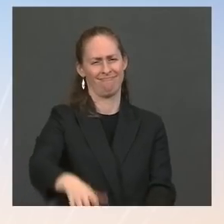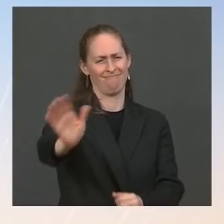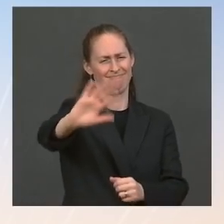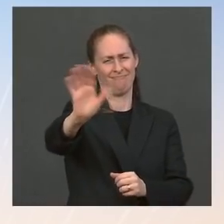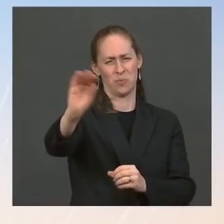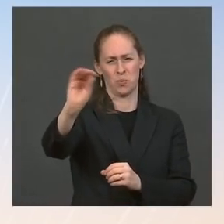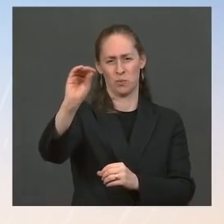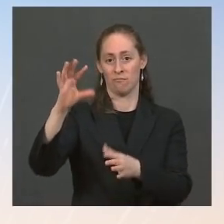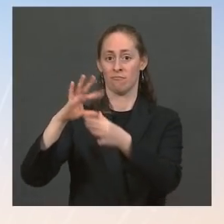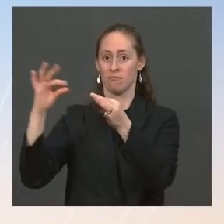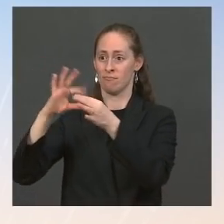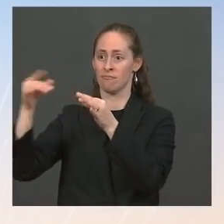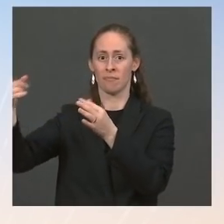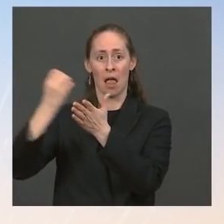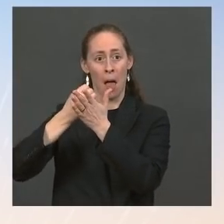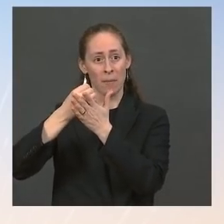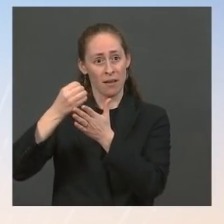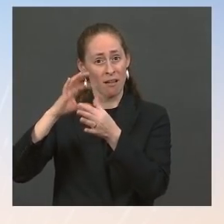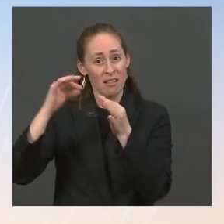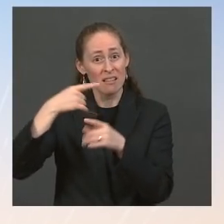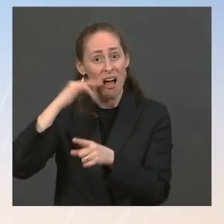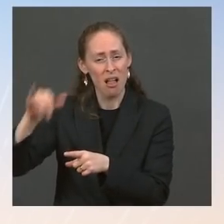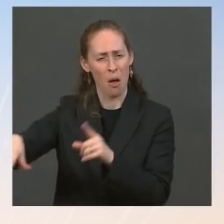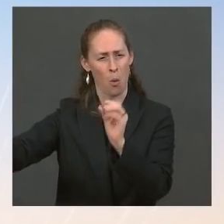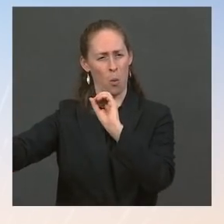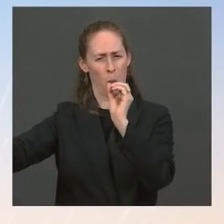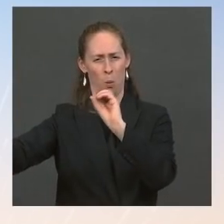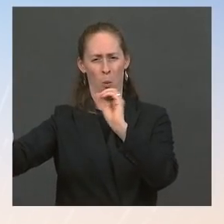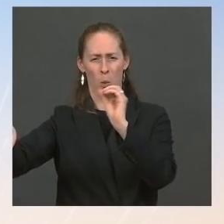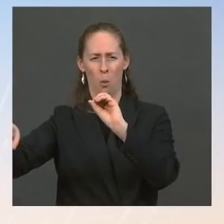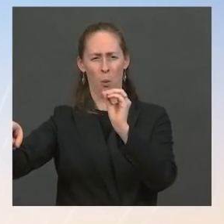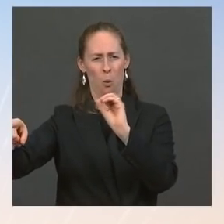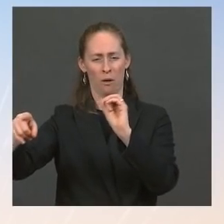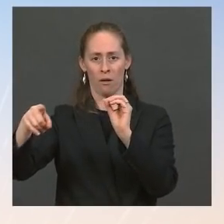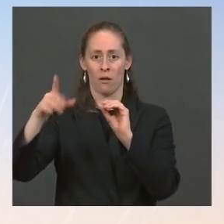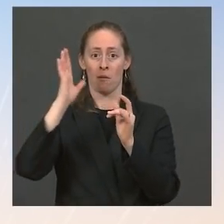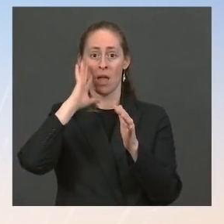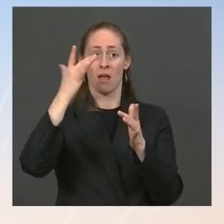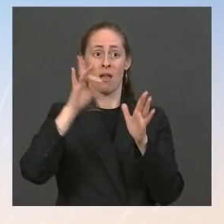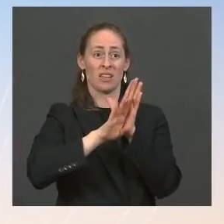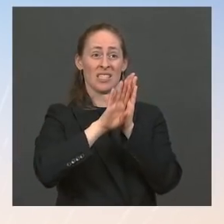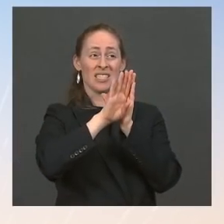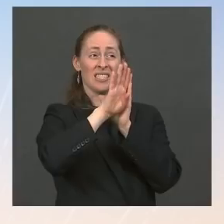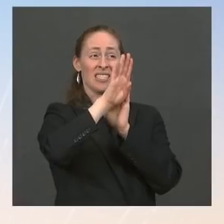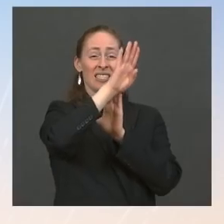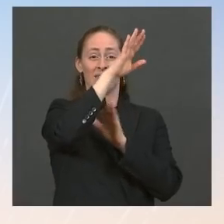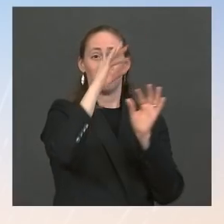is it will help increase economic productivity. It's -- it will help economic growth in this country.